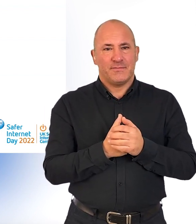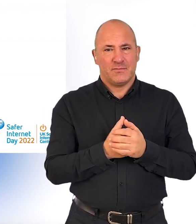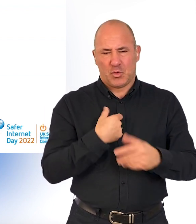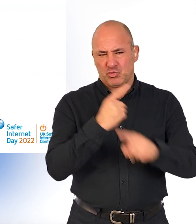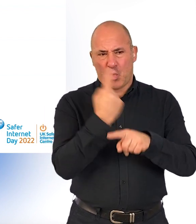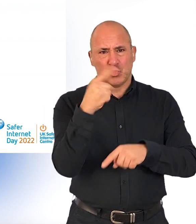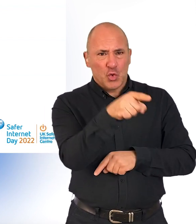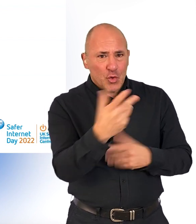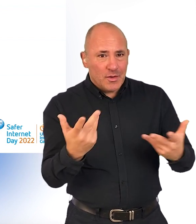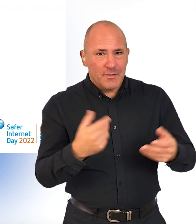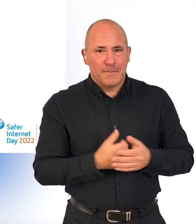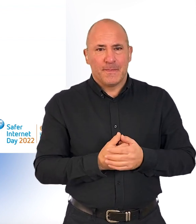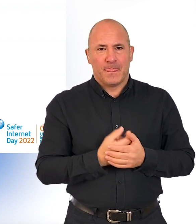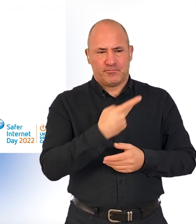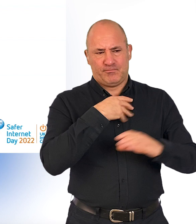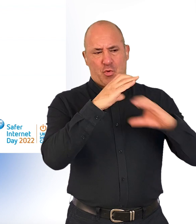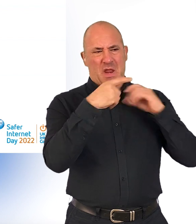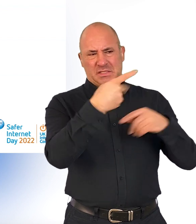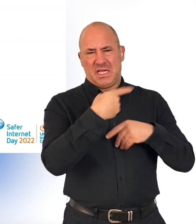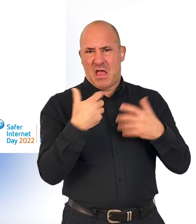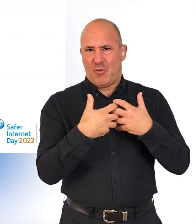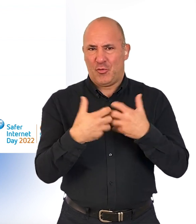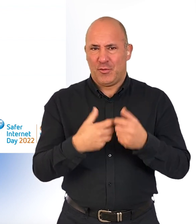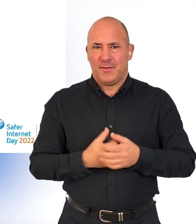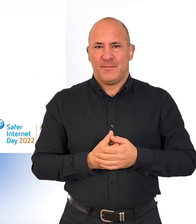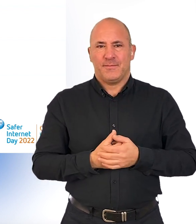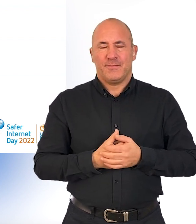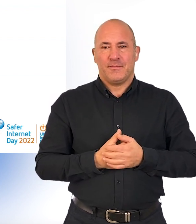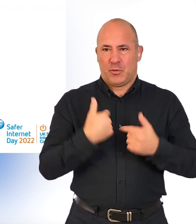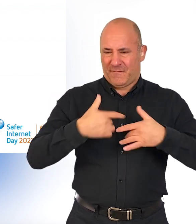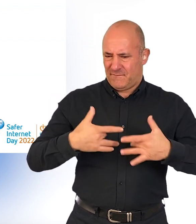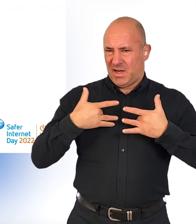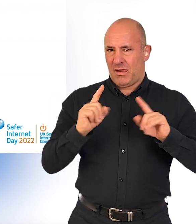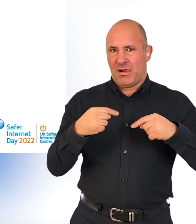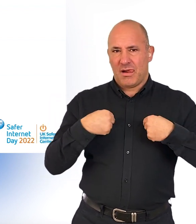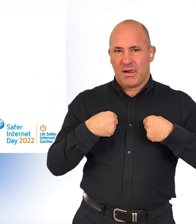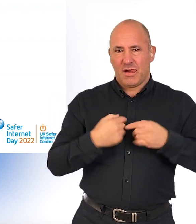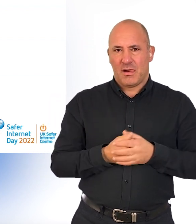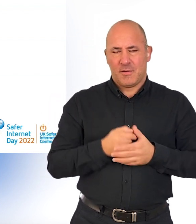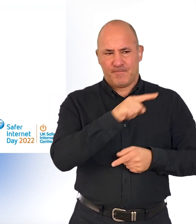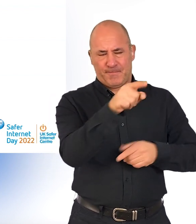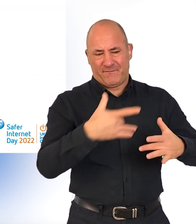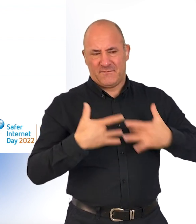Who we are talking to. How they are communicating with us. How we are feeling. How they are feeling.